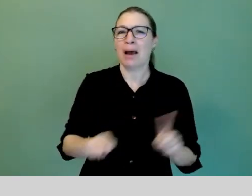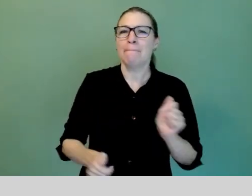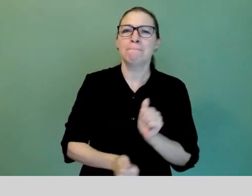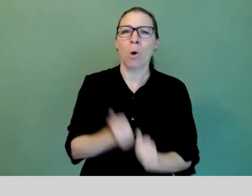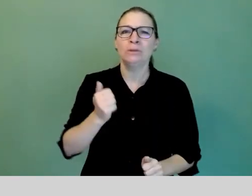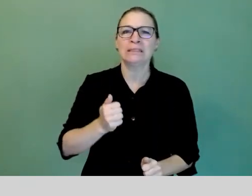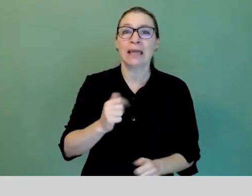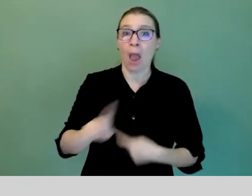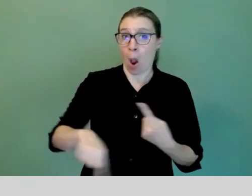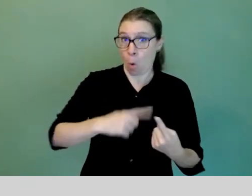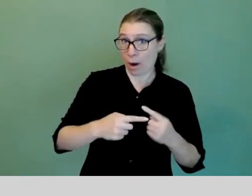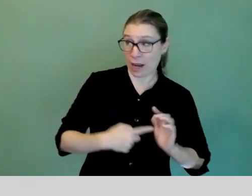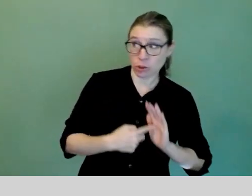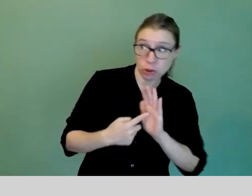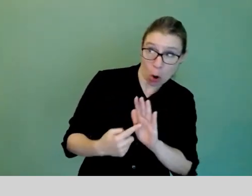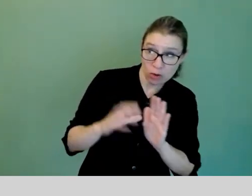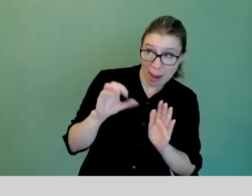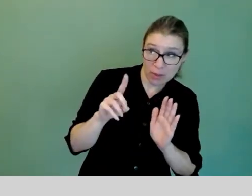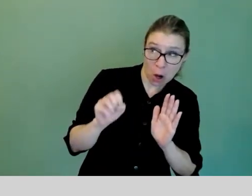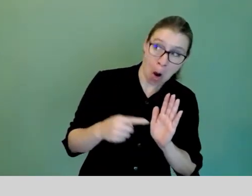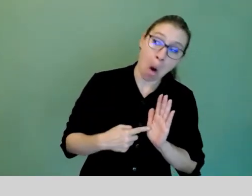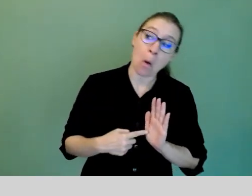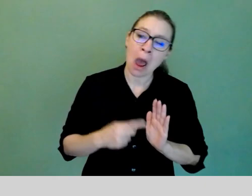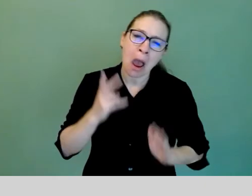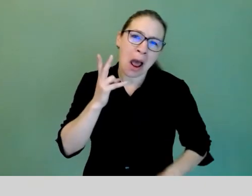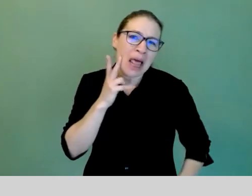when I show someone the code or post it on Twitter.